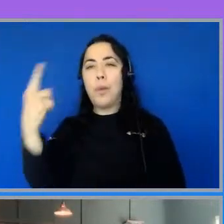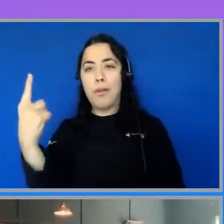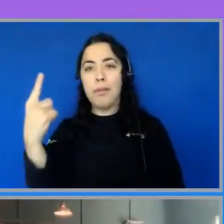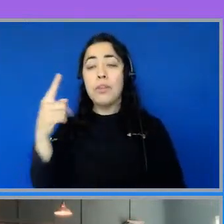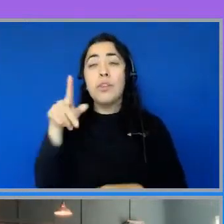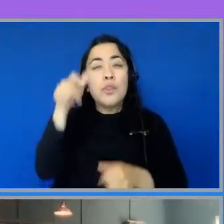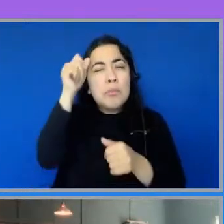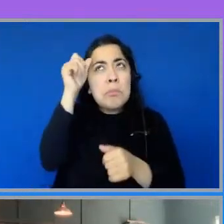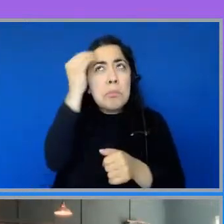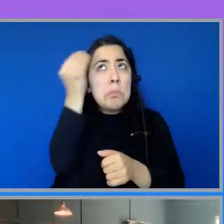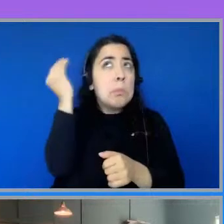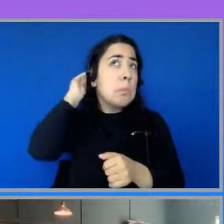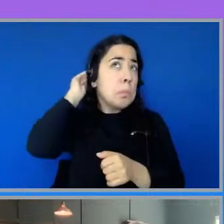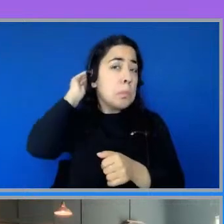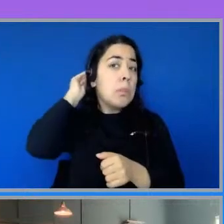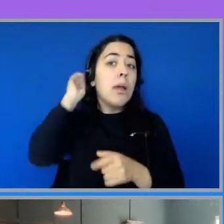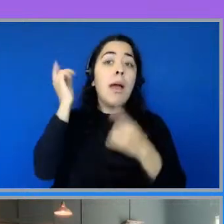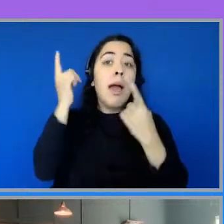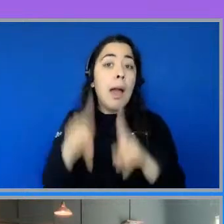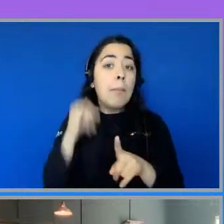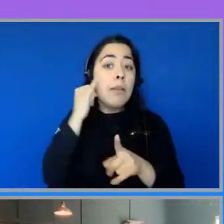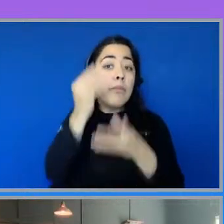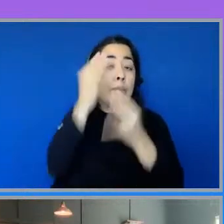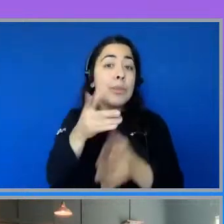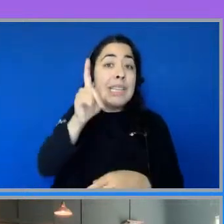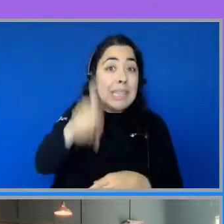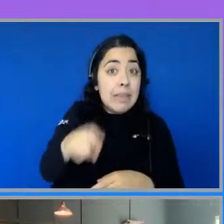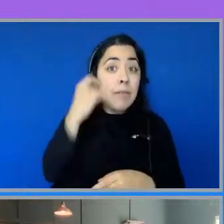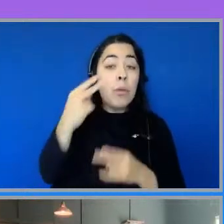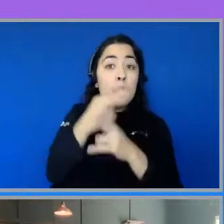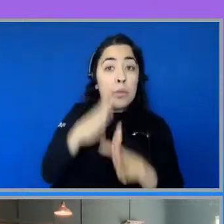remember that note if the content is needed for the user